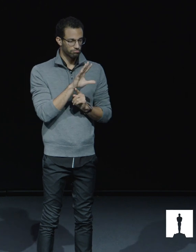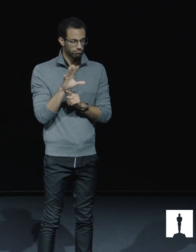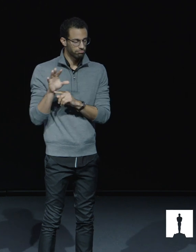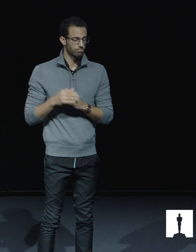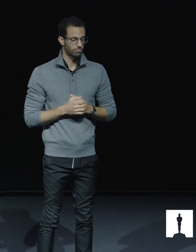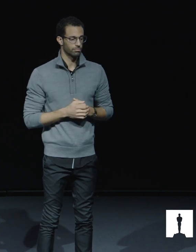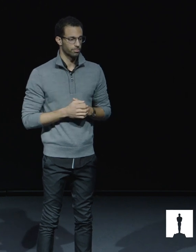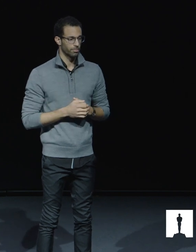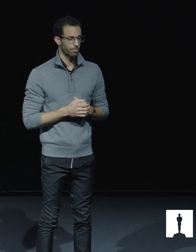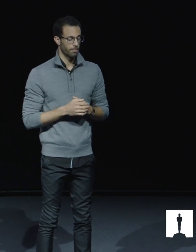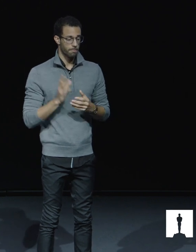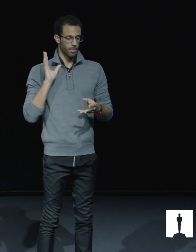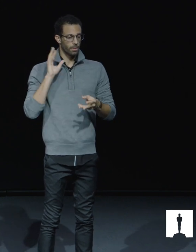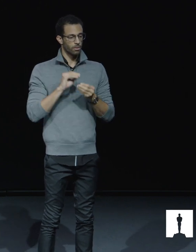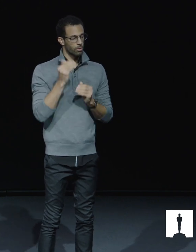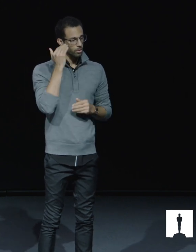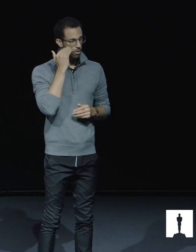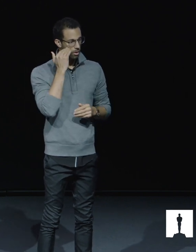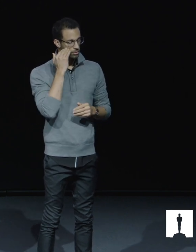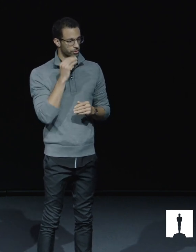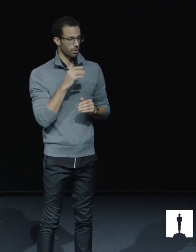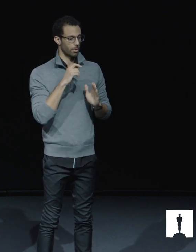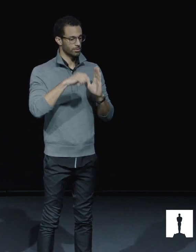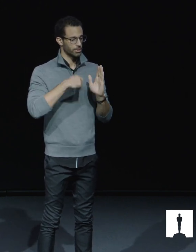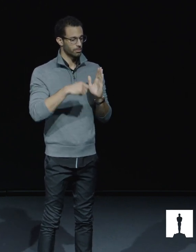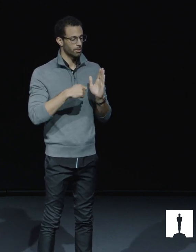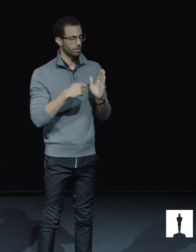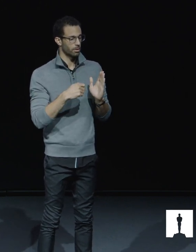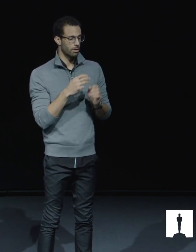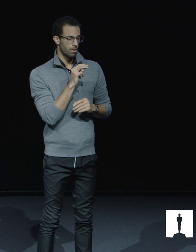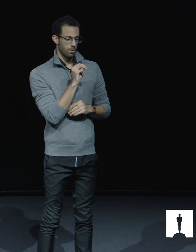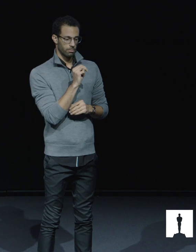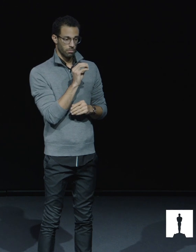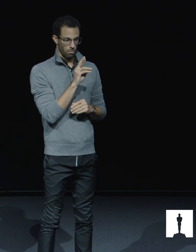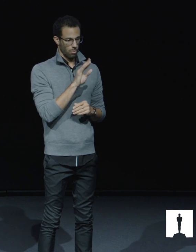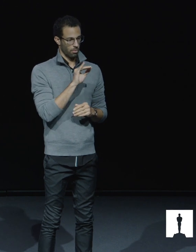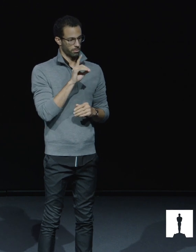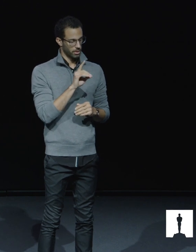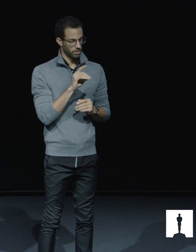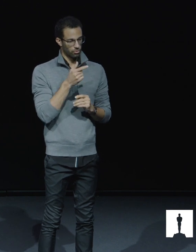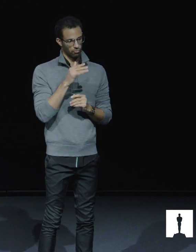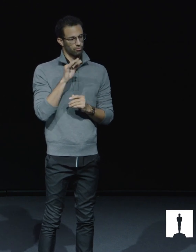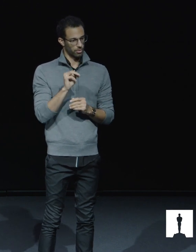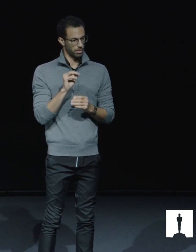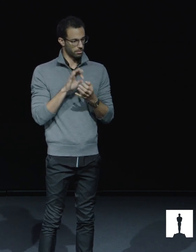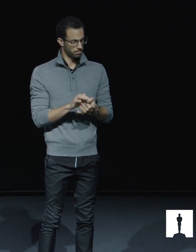accumulated knowledge about cinema as something morbid or grim, if not melancholic, but what